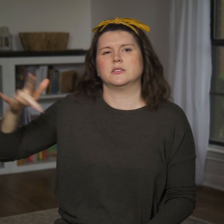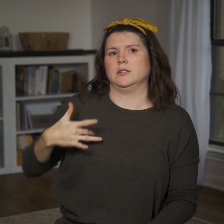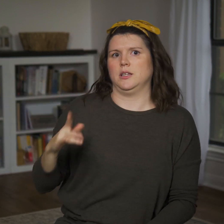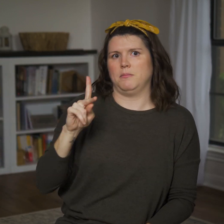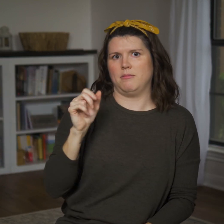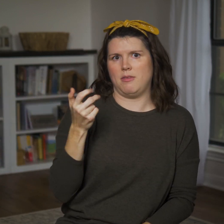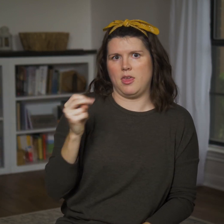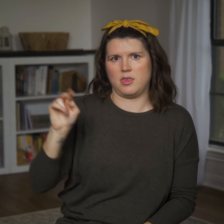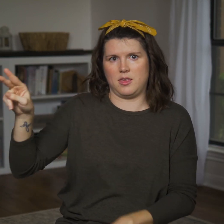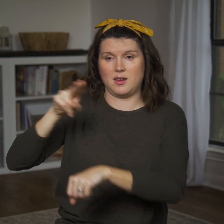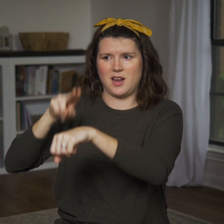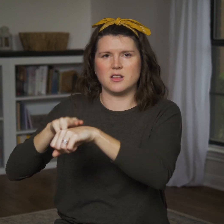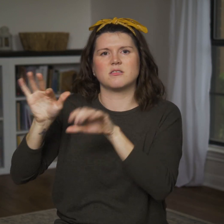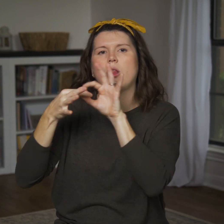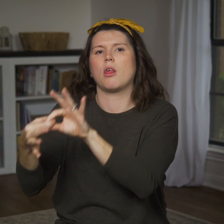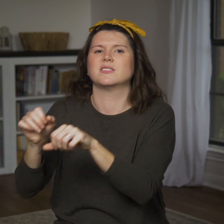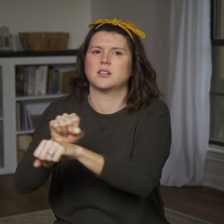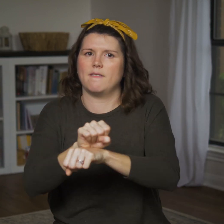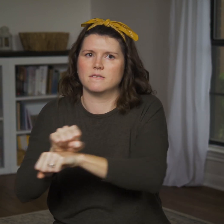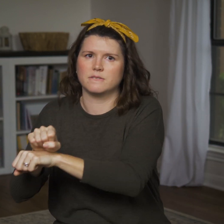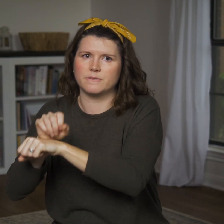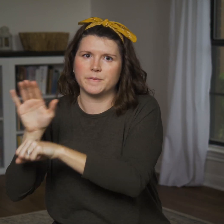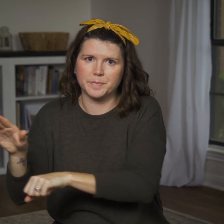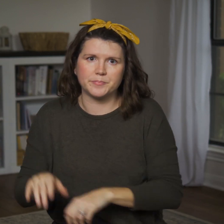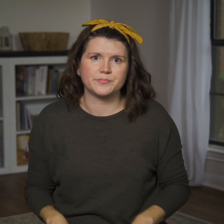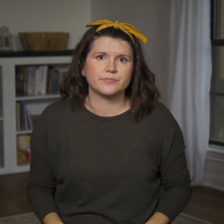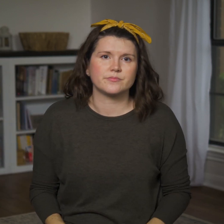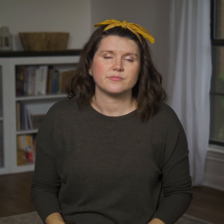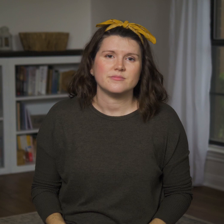to pagan nations that might result in enslavement.